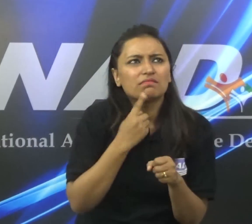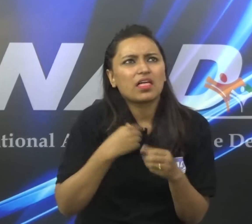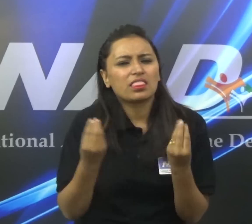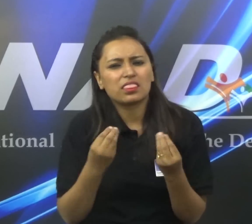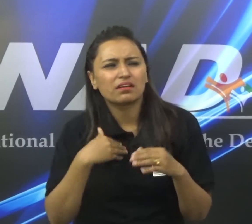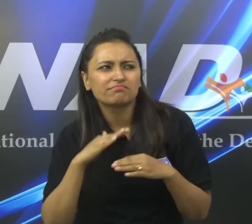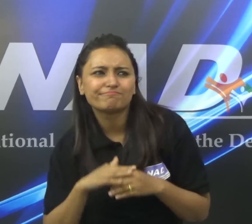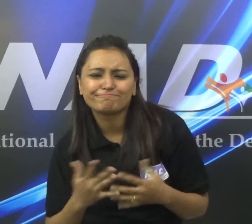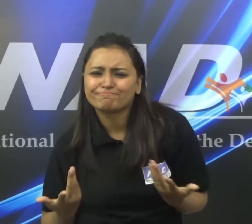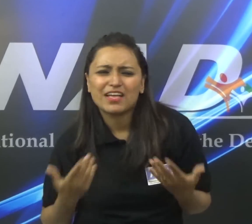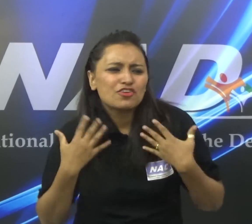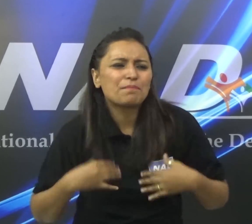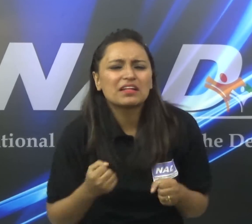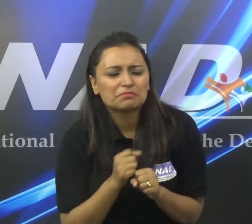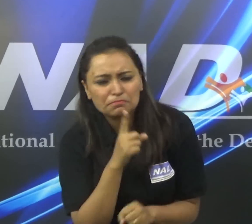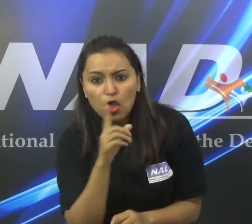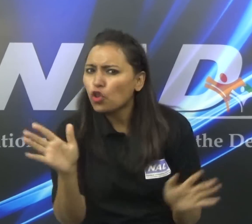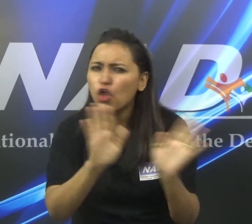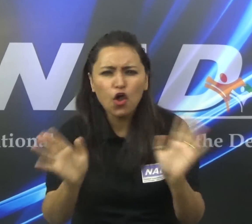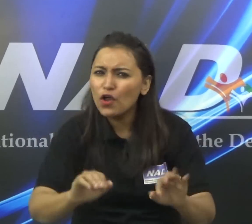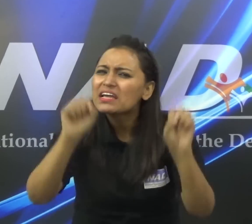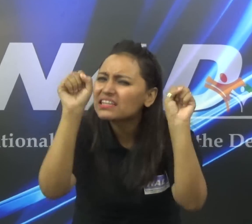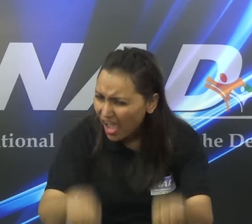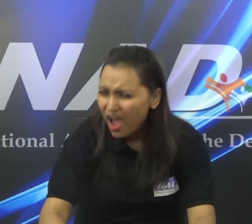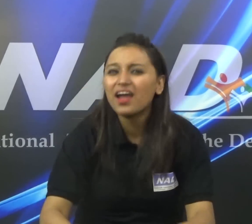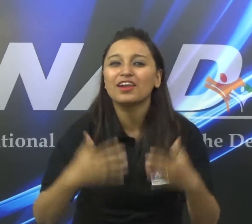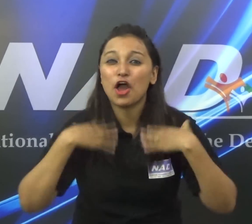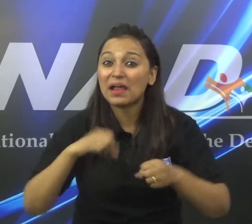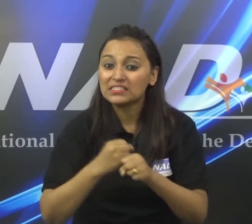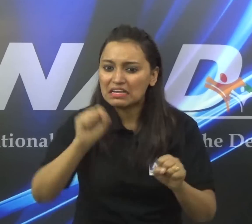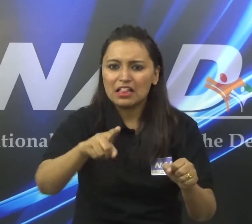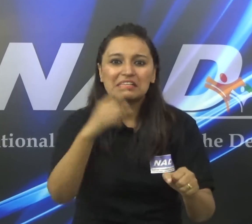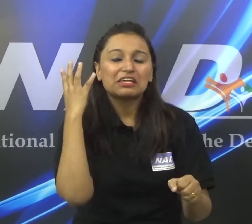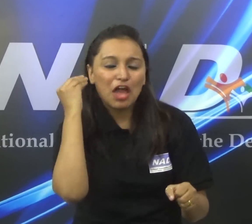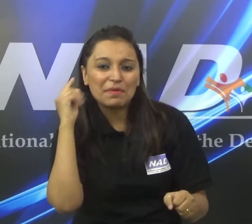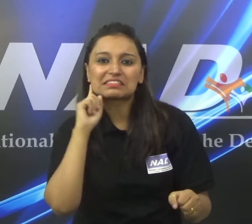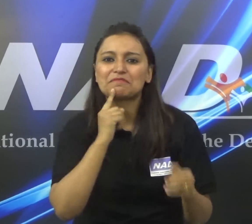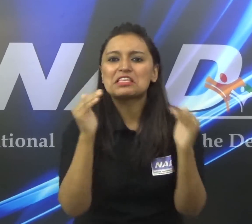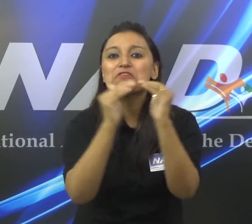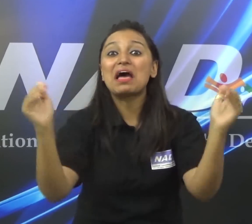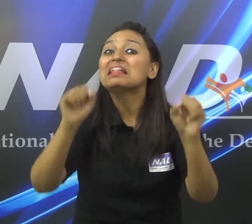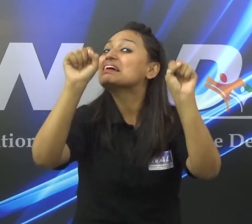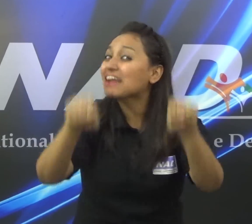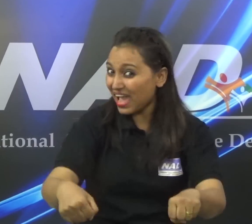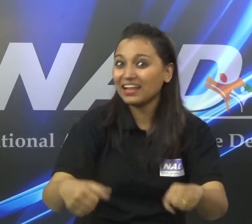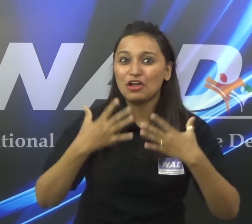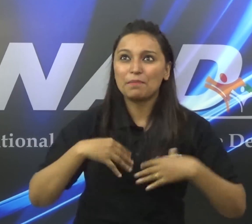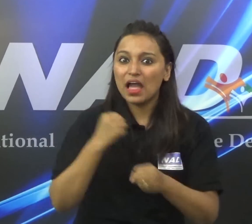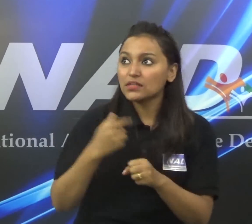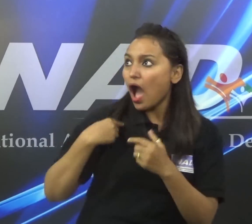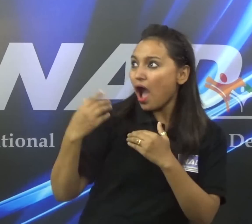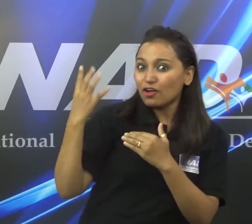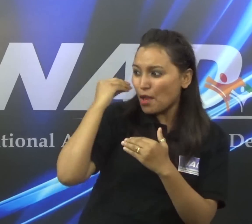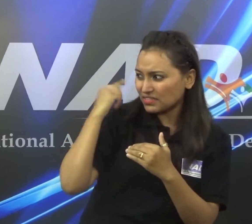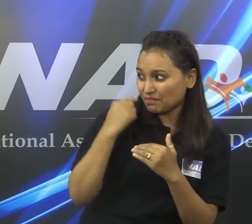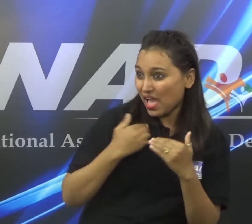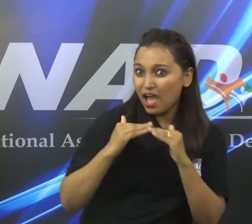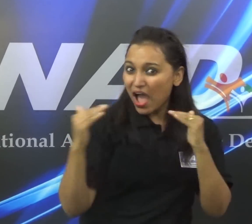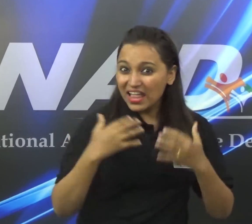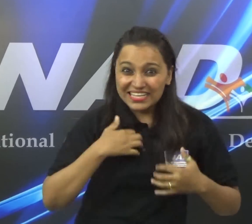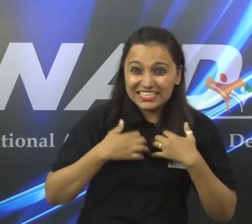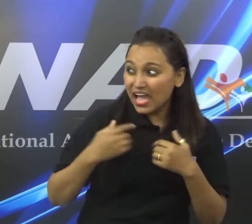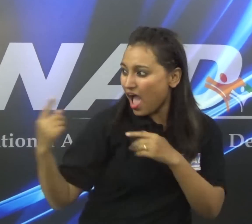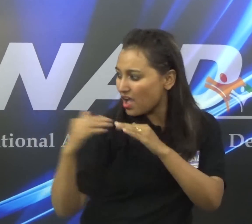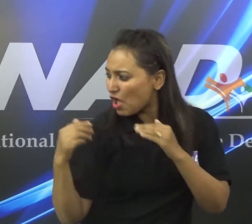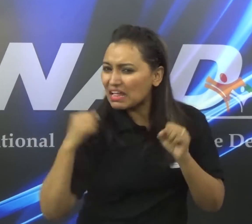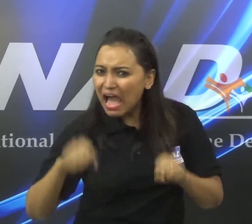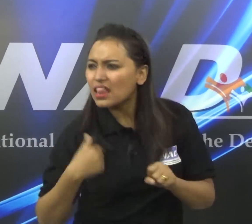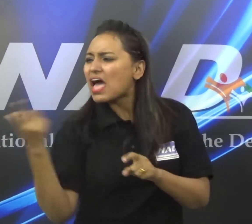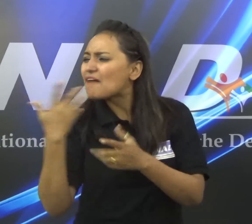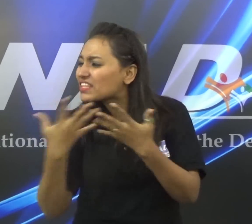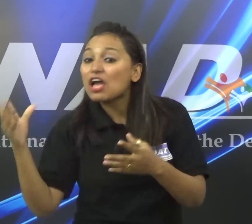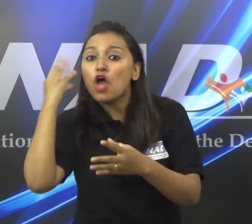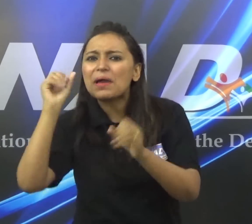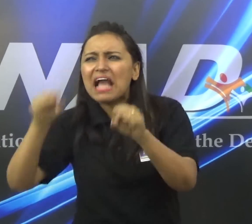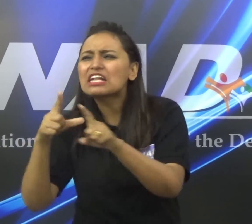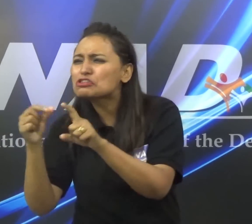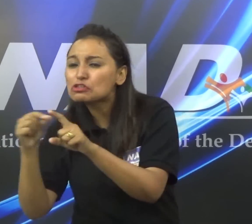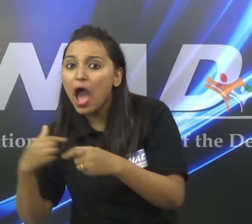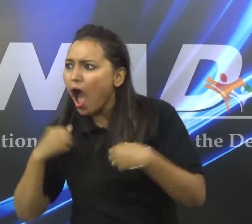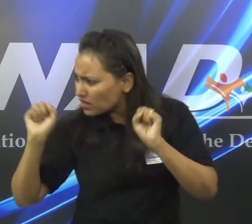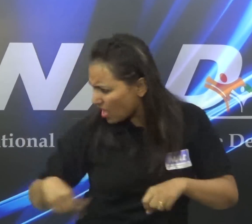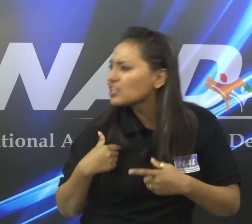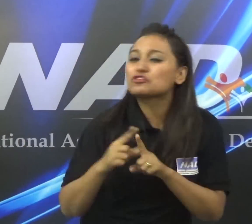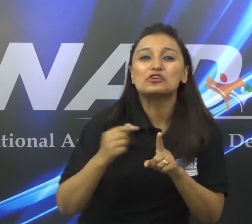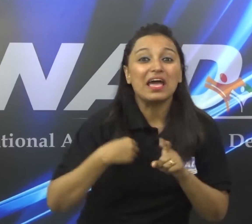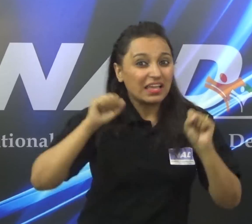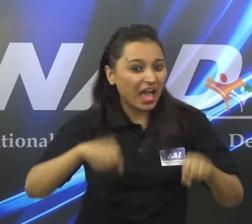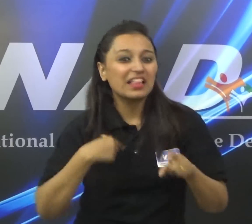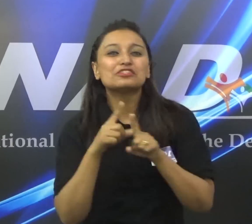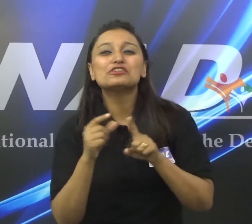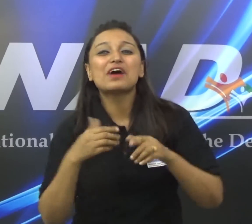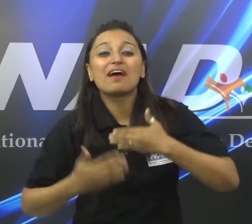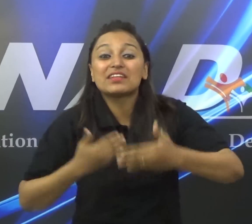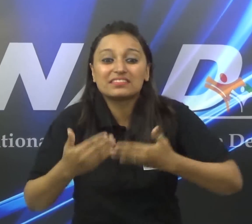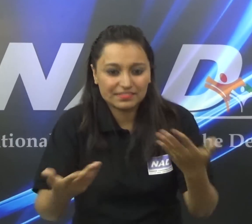Deaf people are not less than hearing. They can be equal. They can do whatever hearing people can do.